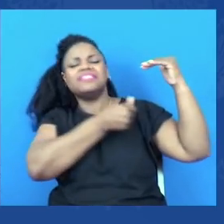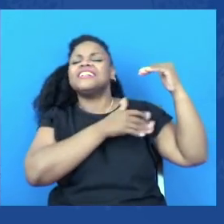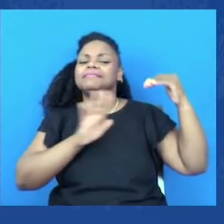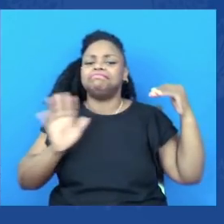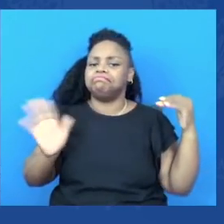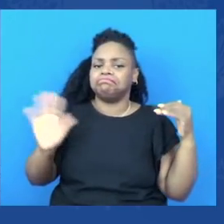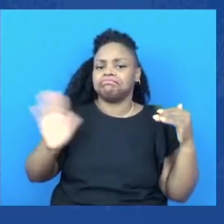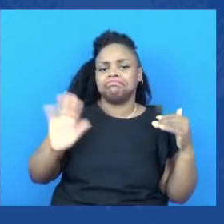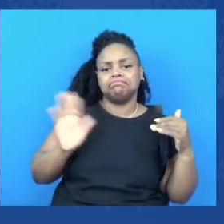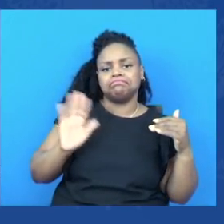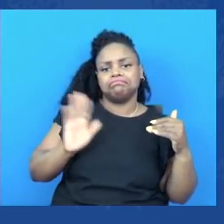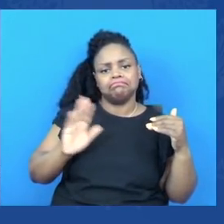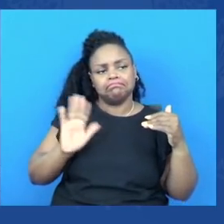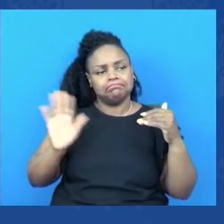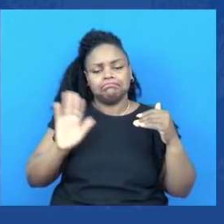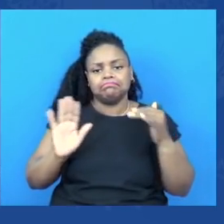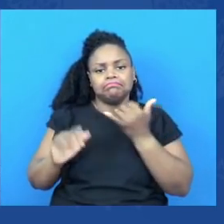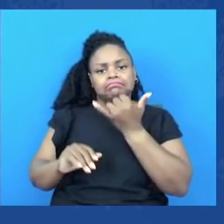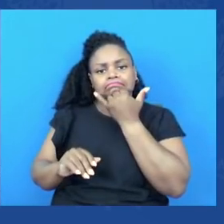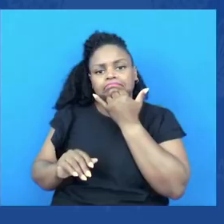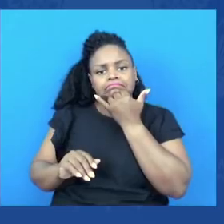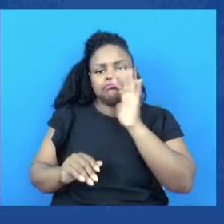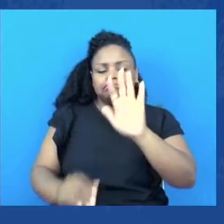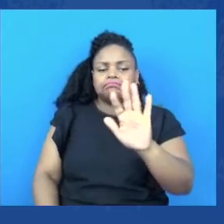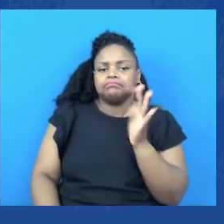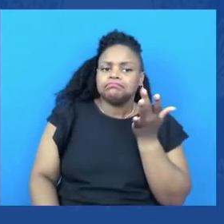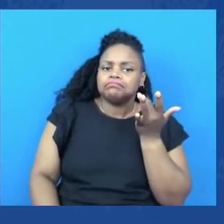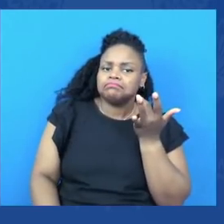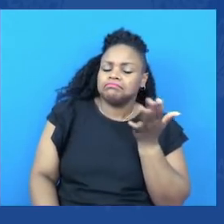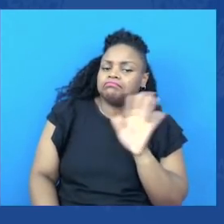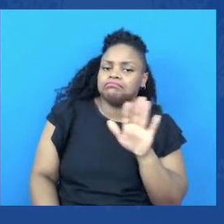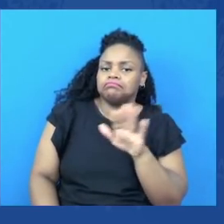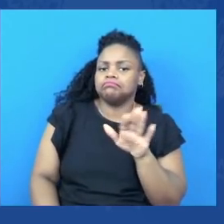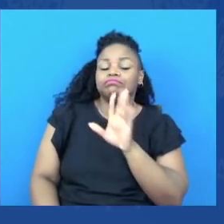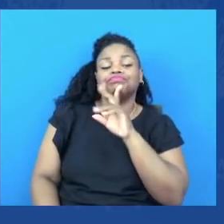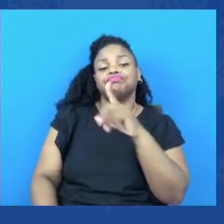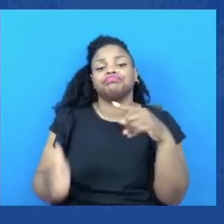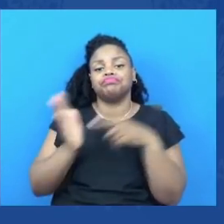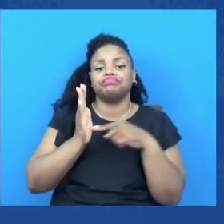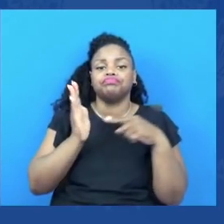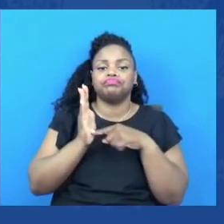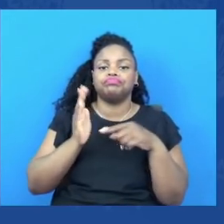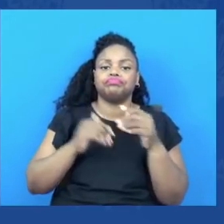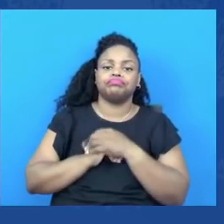For example, at the Defense Department -- for those of you who cover the Defense area --